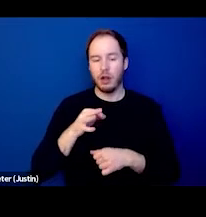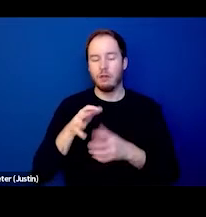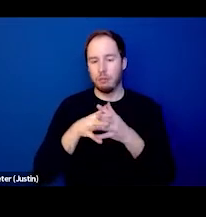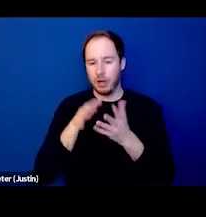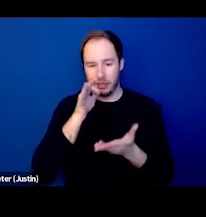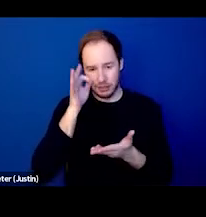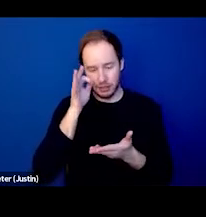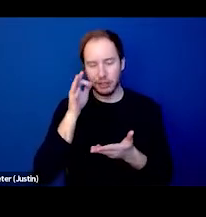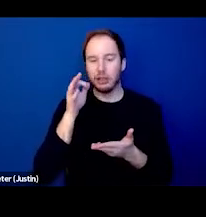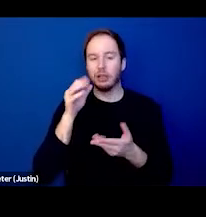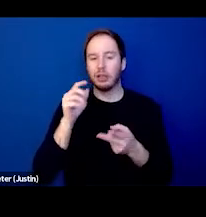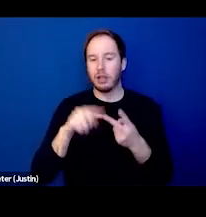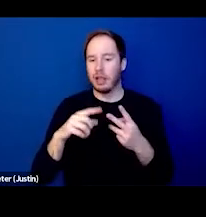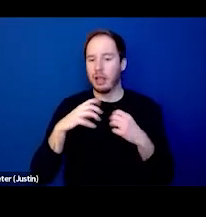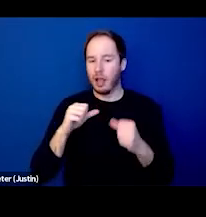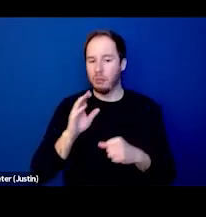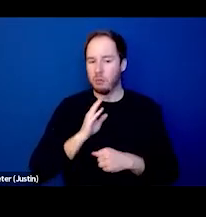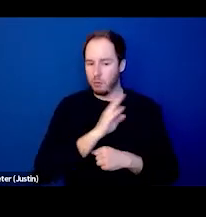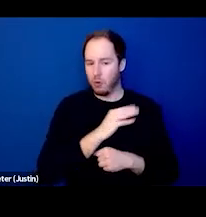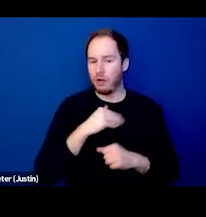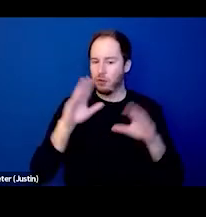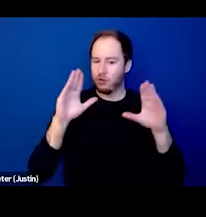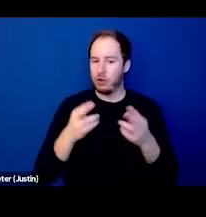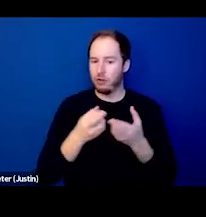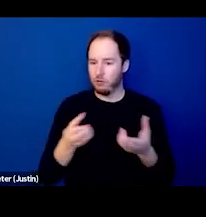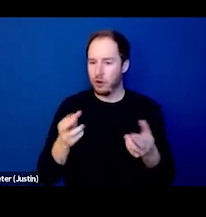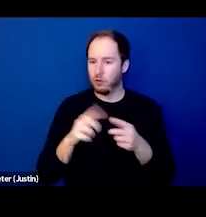some really resources to look into those.